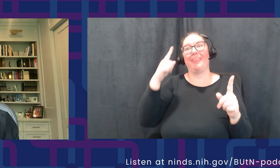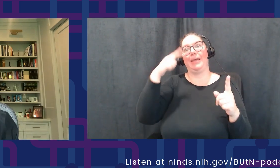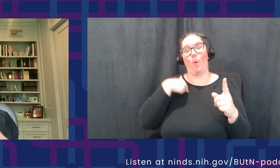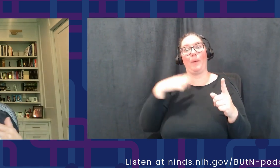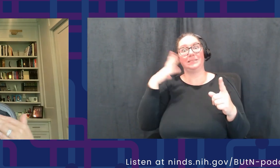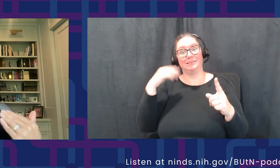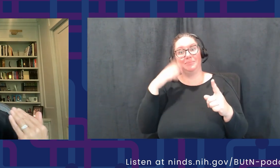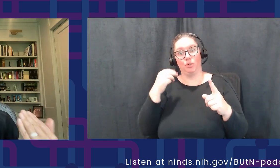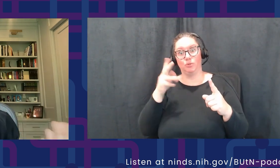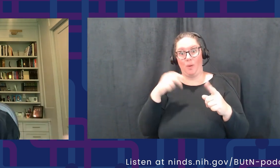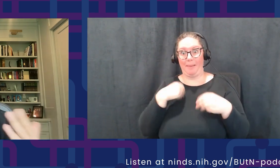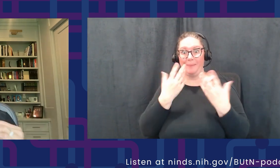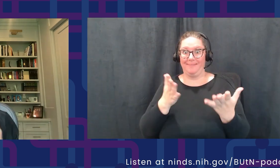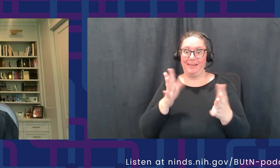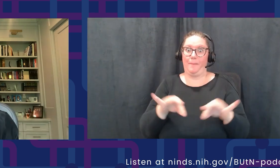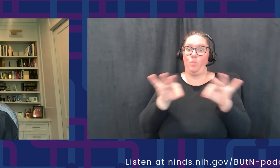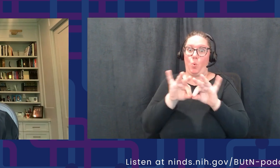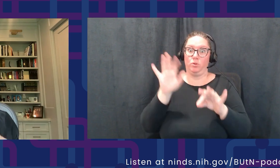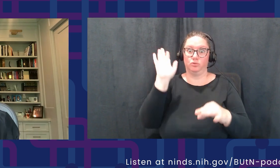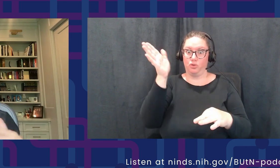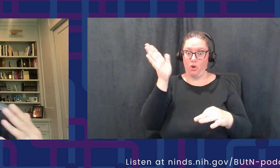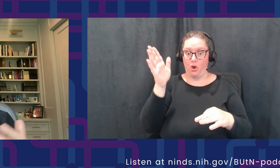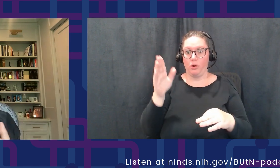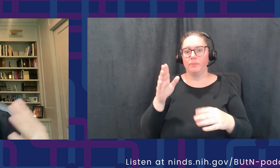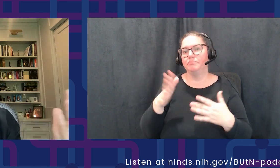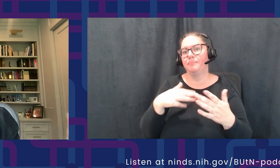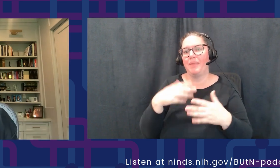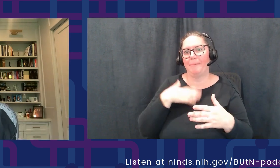when I'm giving a very important talk, let's say it's my Howard Hughes